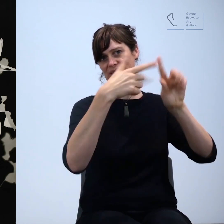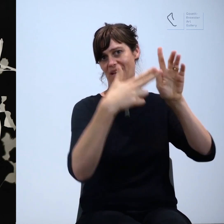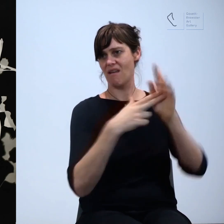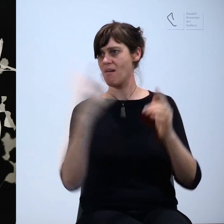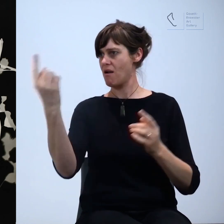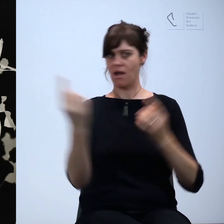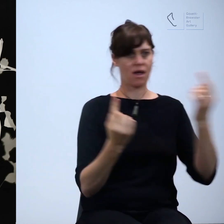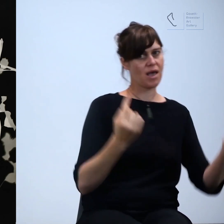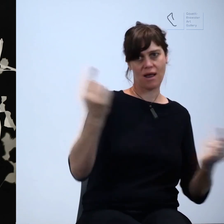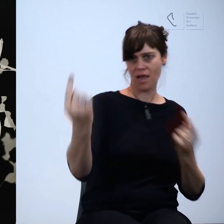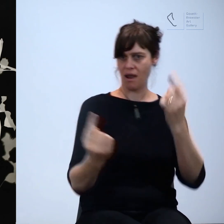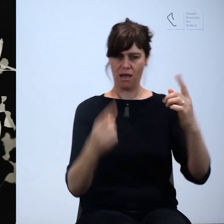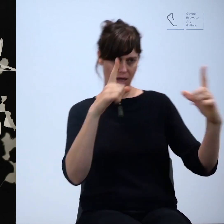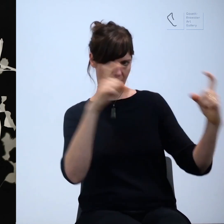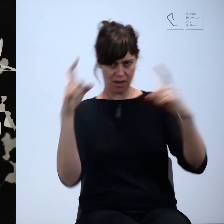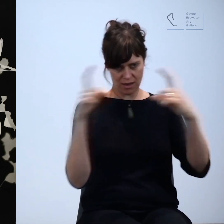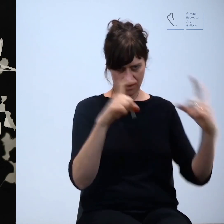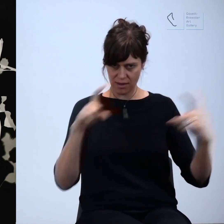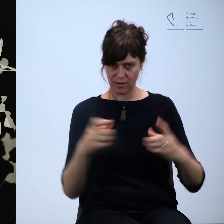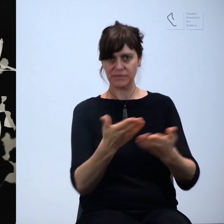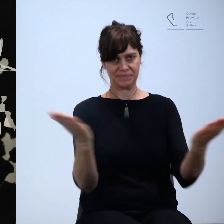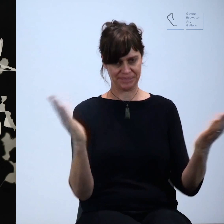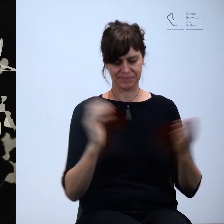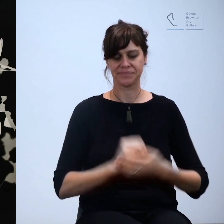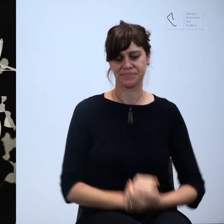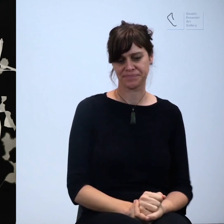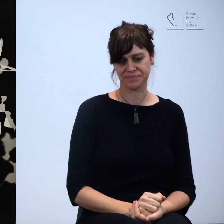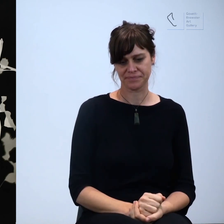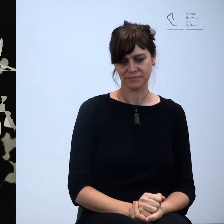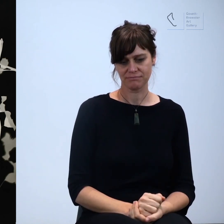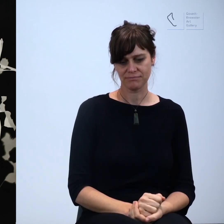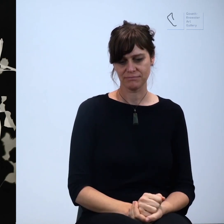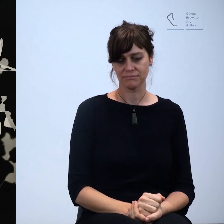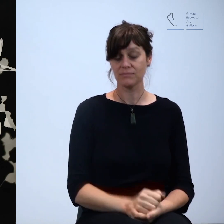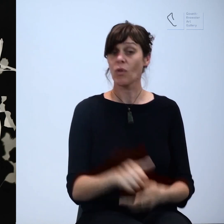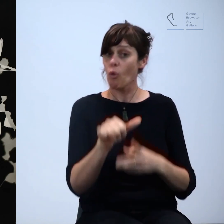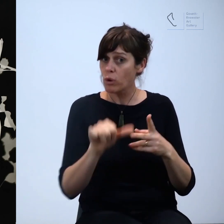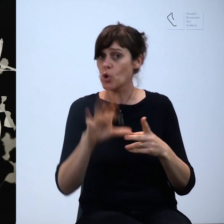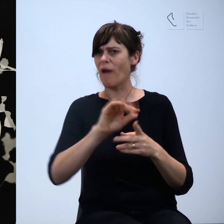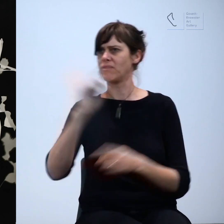and the writer W. H. Auden.